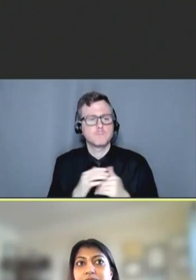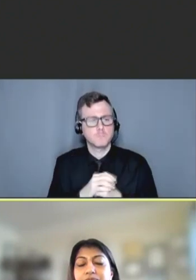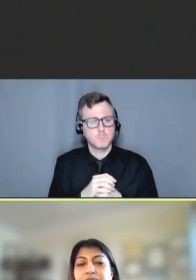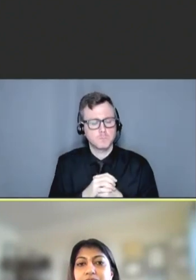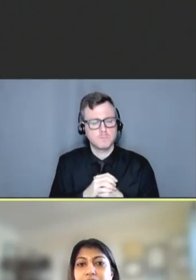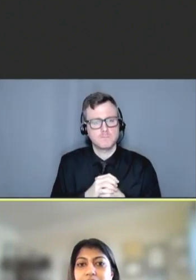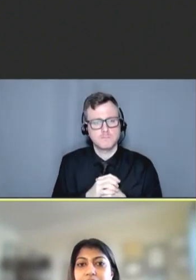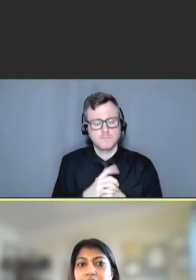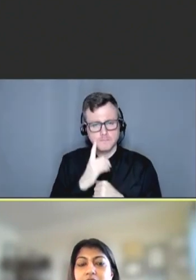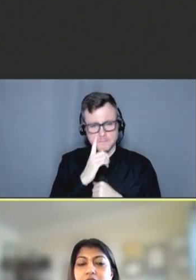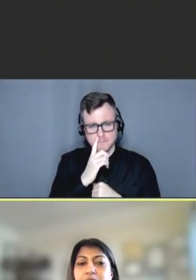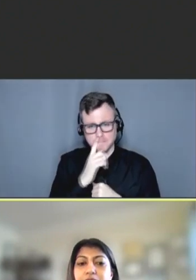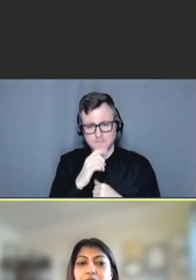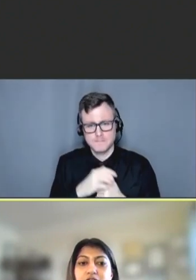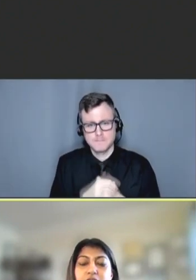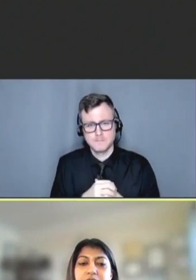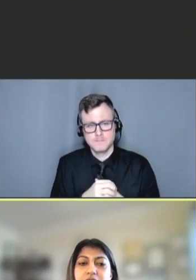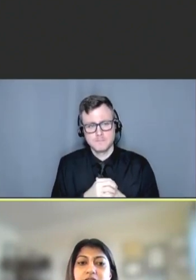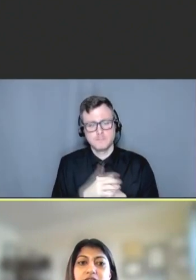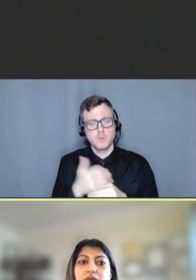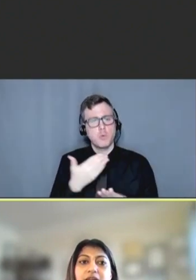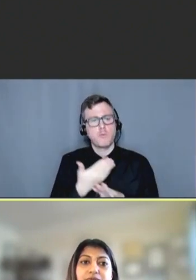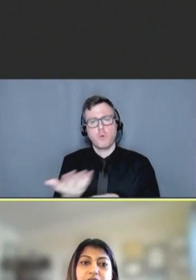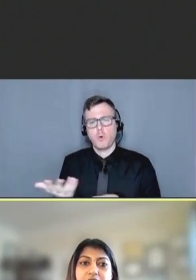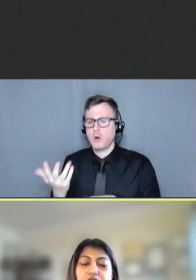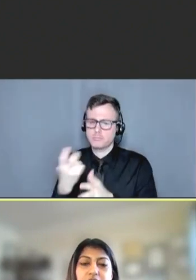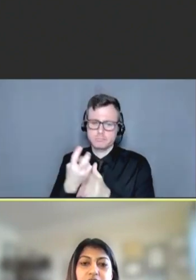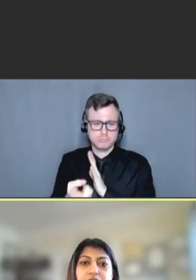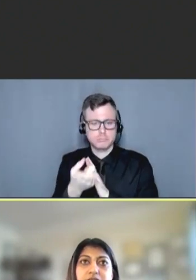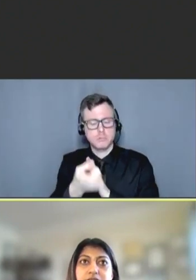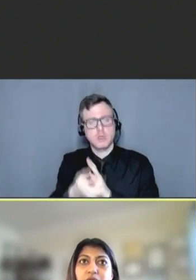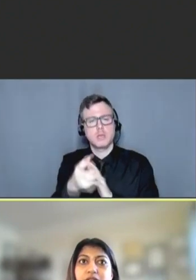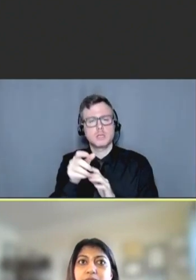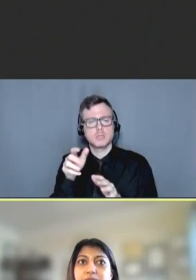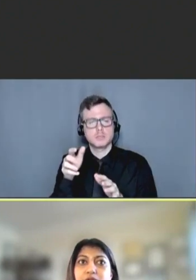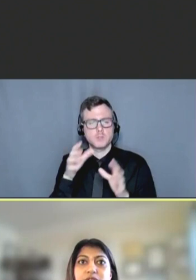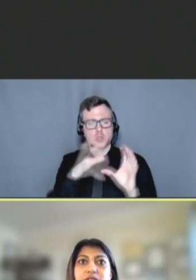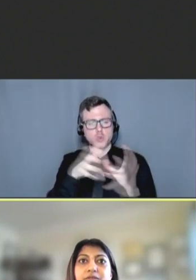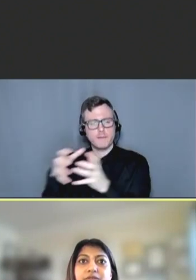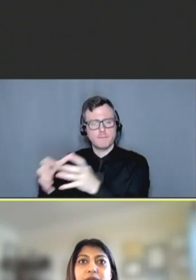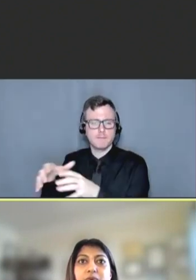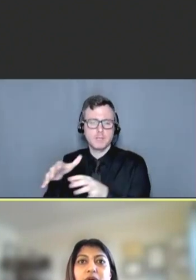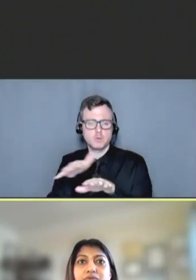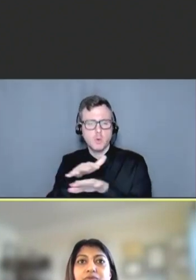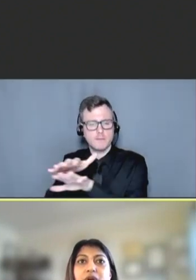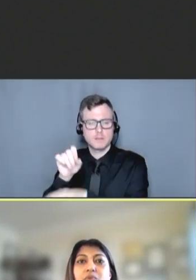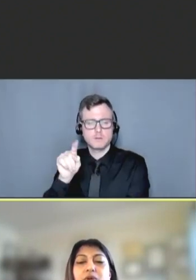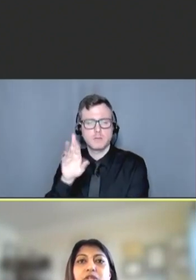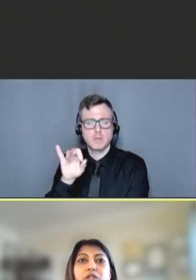Before I jumped into the stratification, this is really a bird's eye view of what we looked